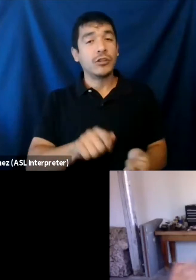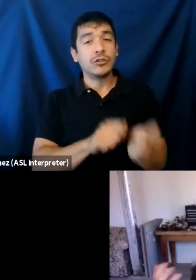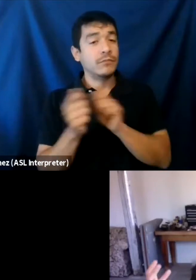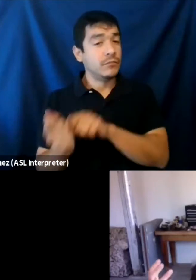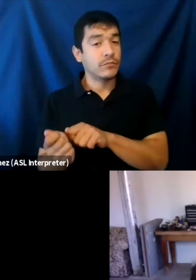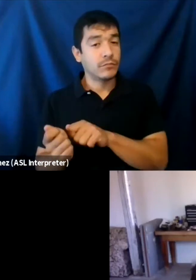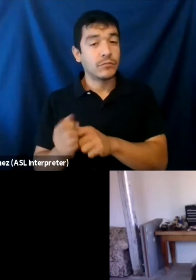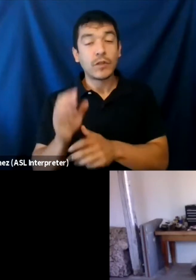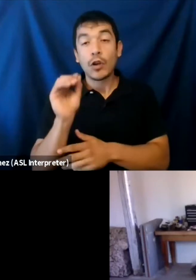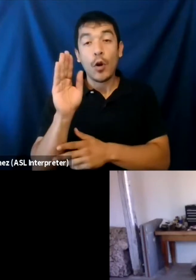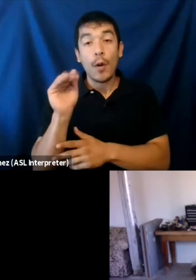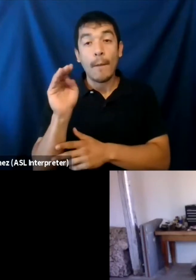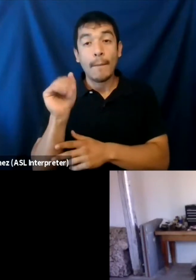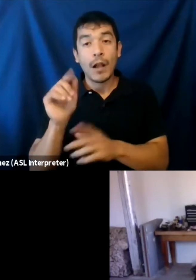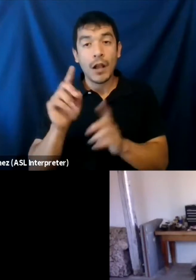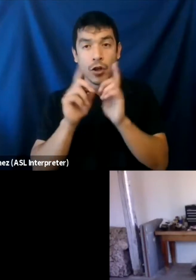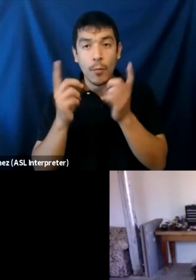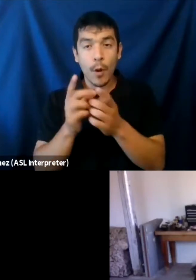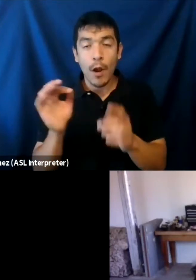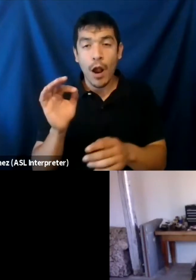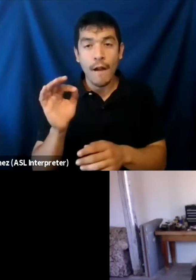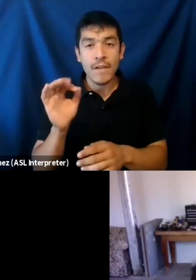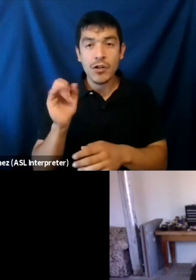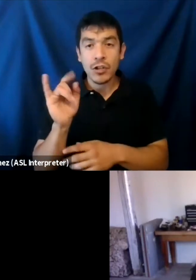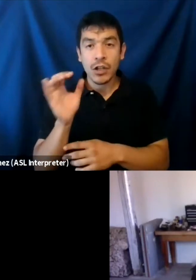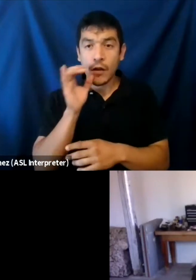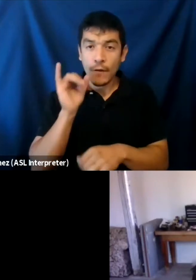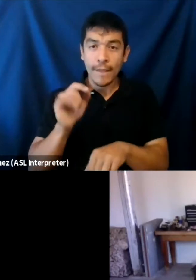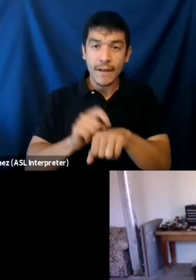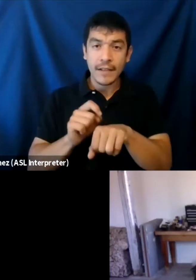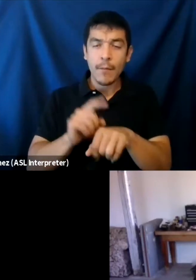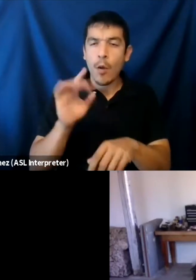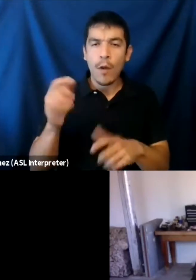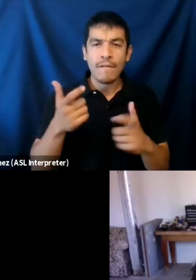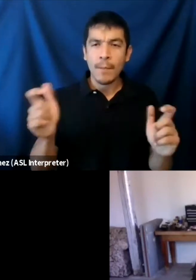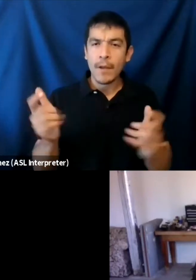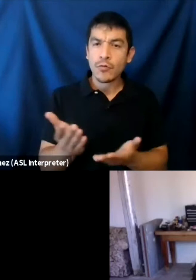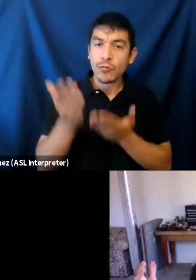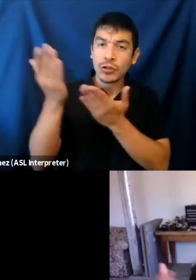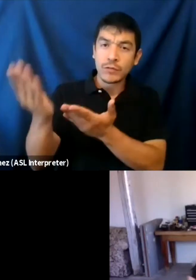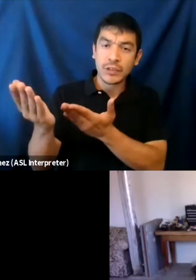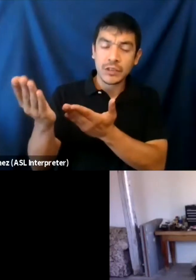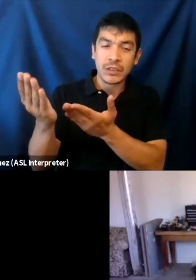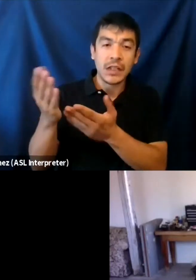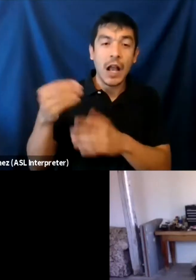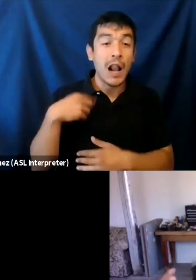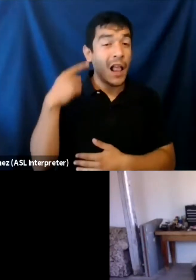Obama's Department of Justice to the time, this was one of their major recommendations. And I thought, well, this is actually very strange